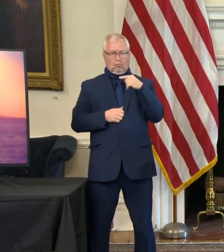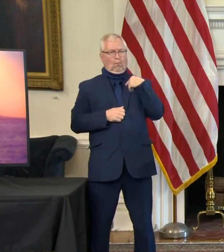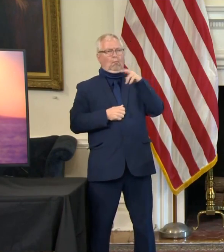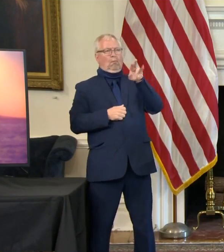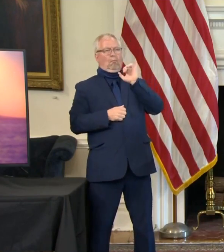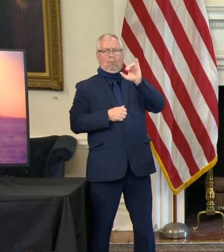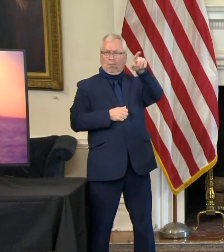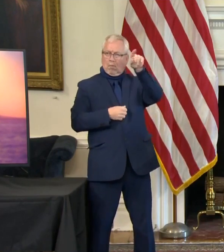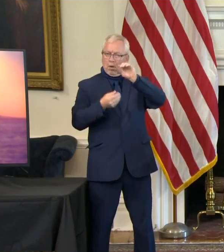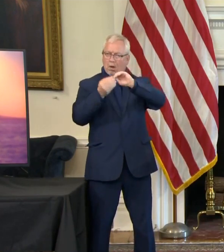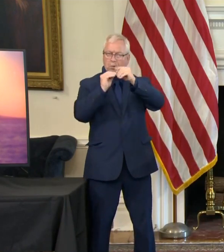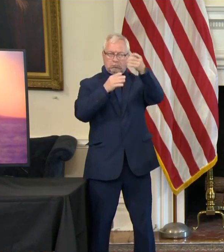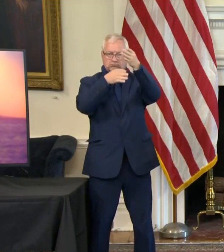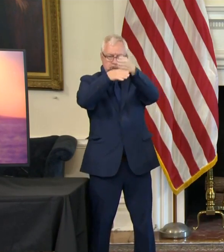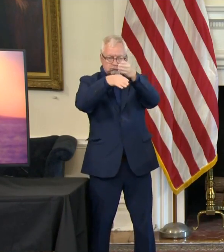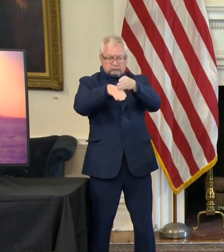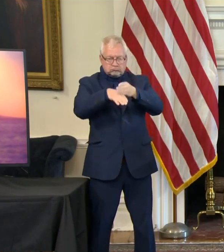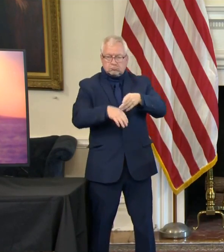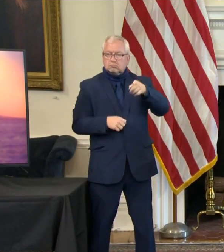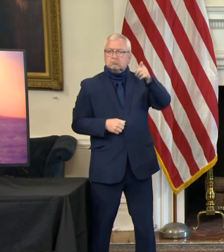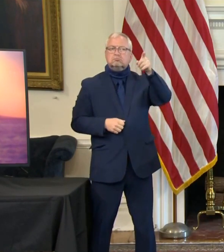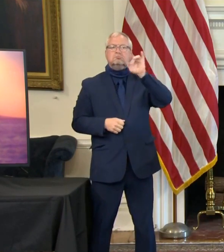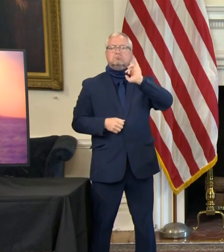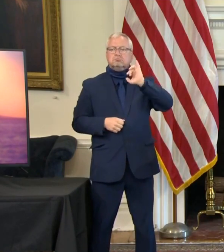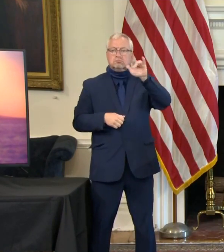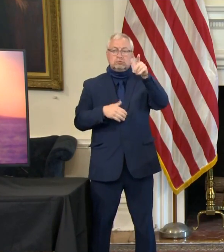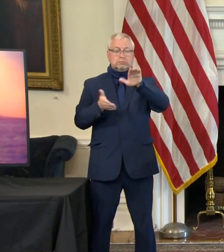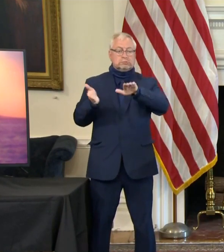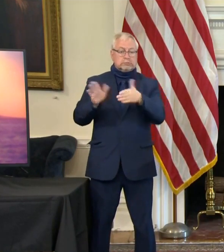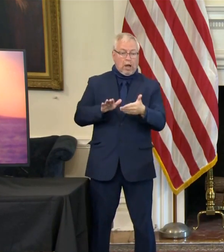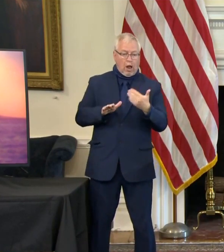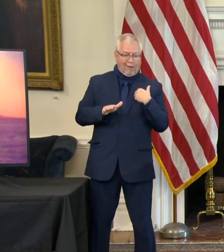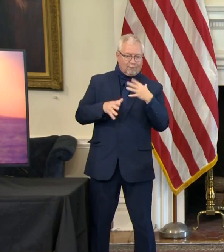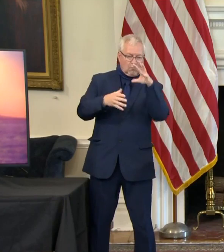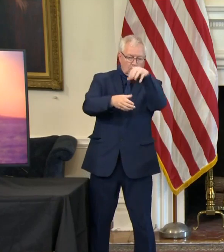HAVE YOU SEEN ANY SORT OF TRENDS ARE NEVER SO FAR AS FAR AS MARYLAND?